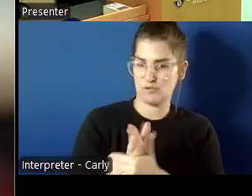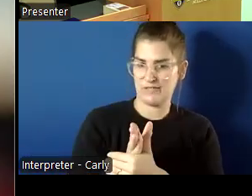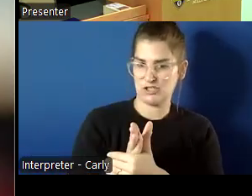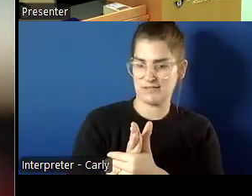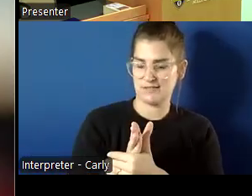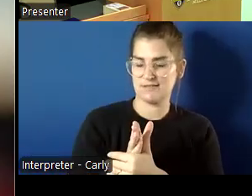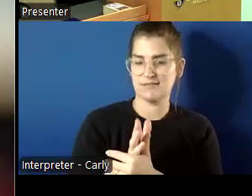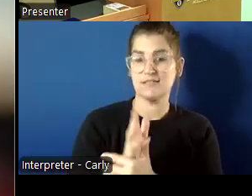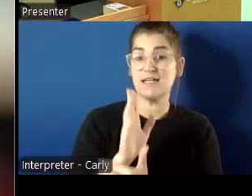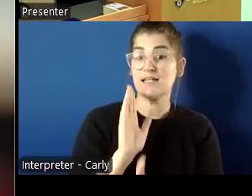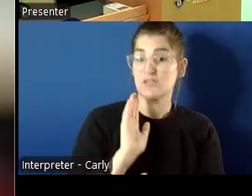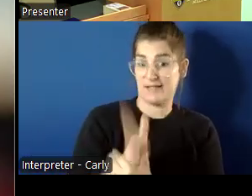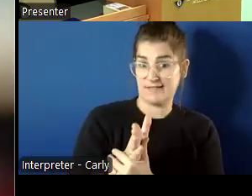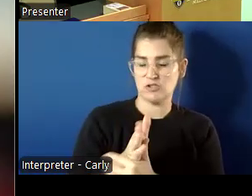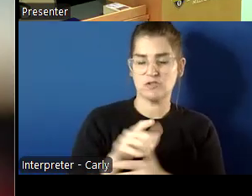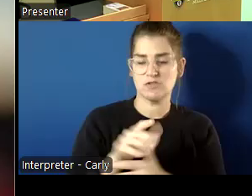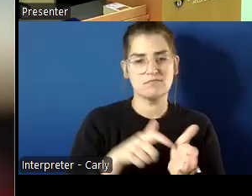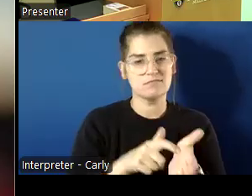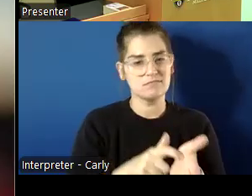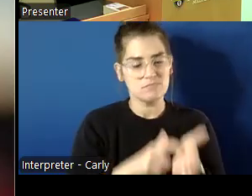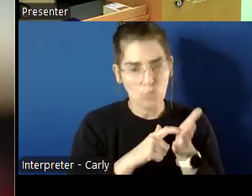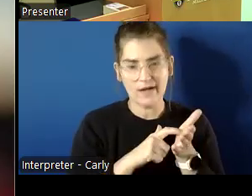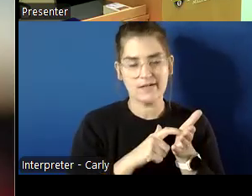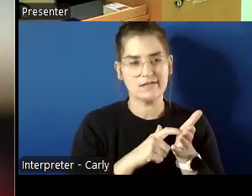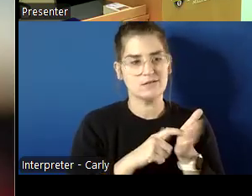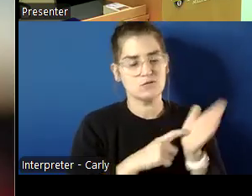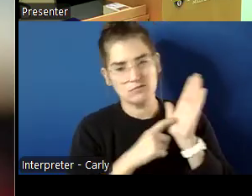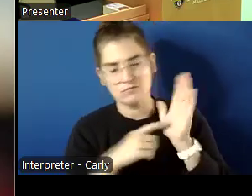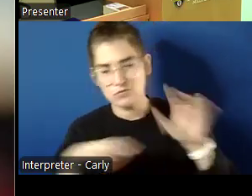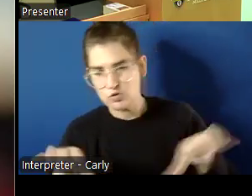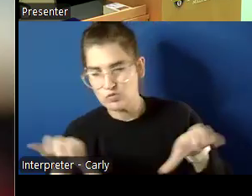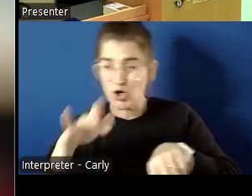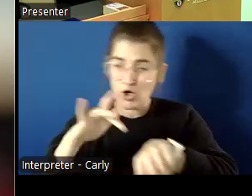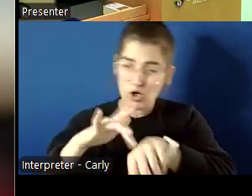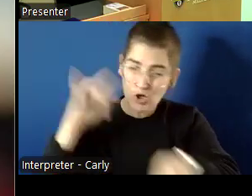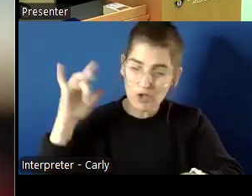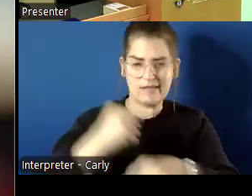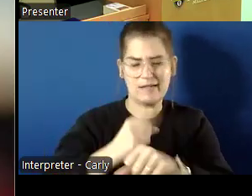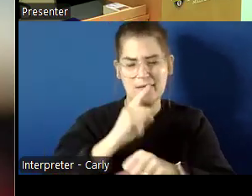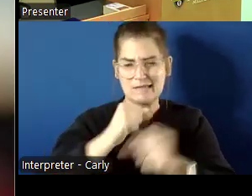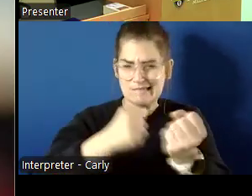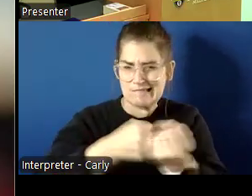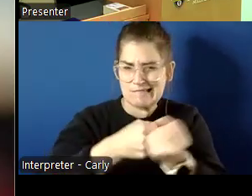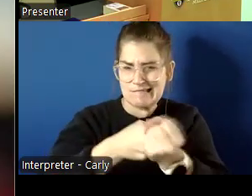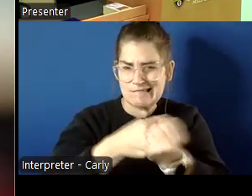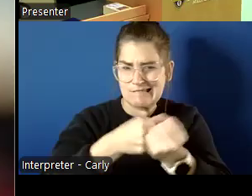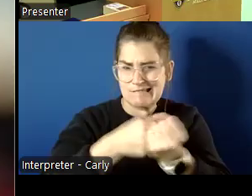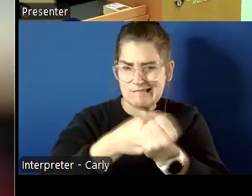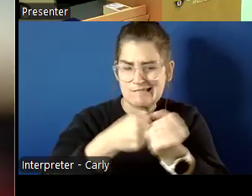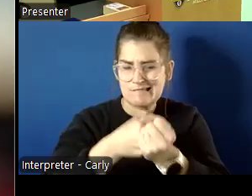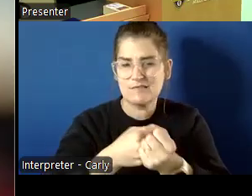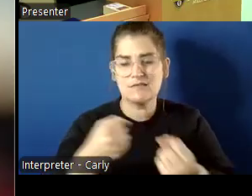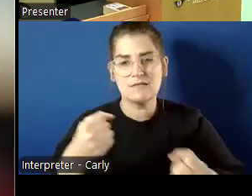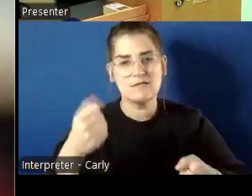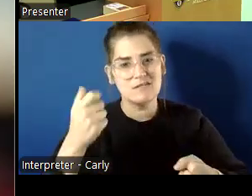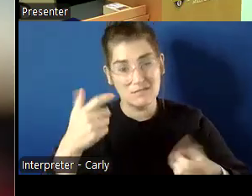need to be introduced early on to give that child support because of the likelihood of these kinds